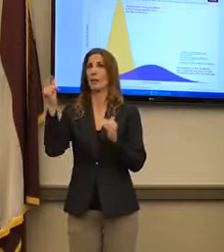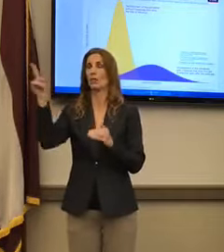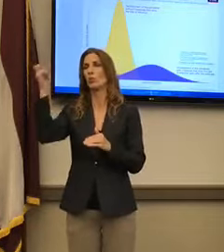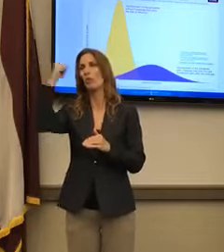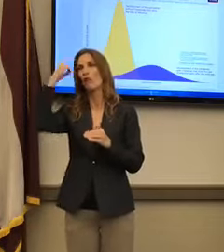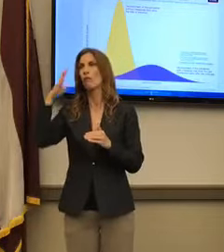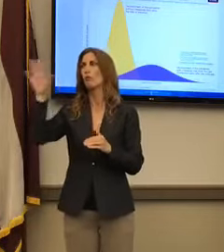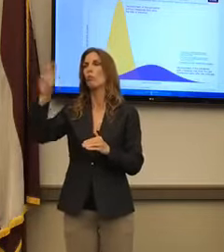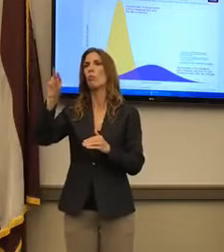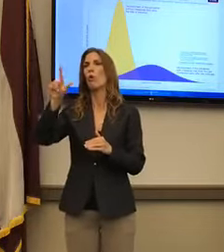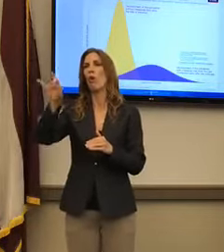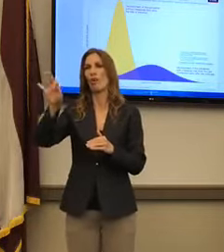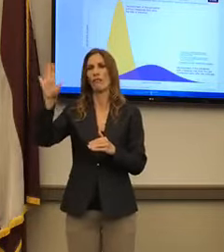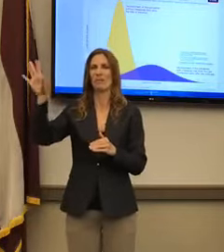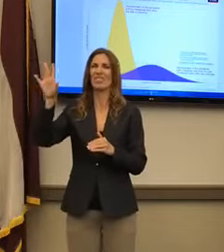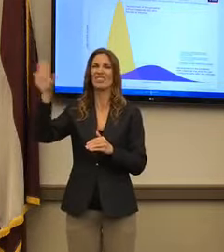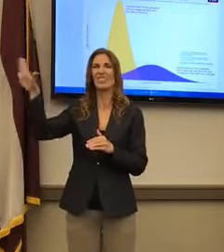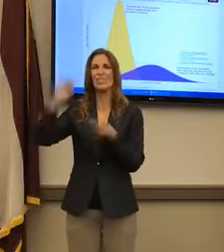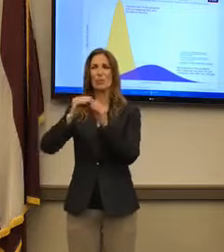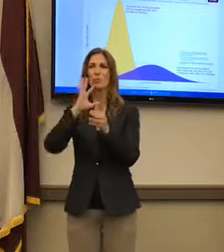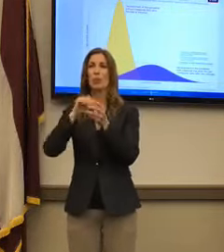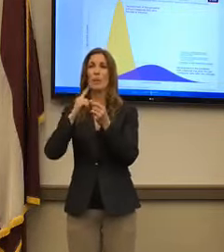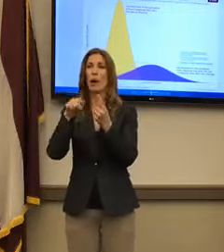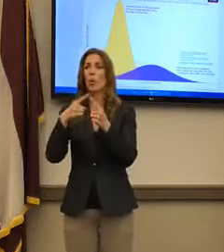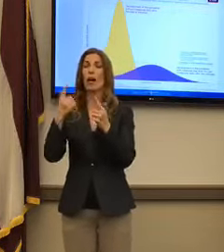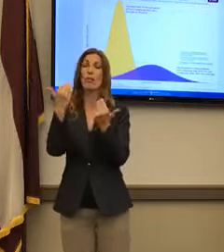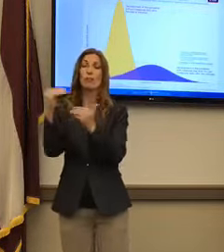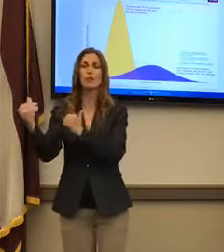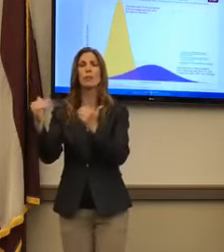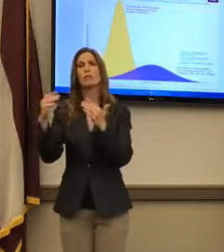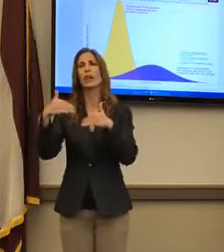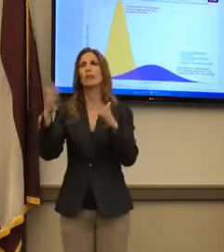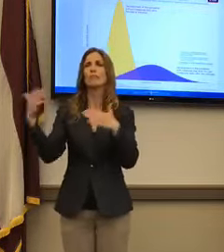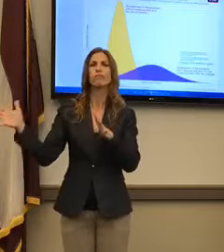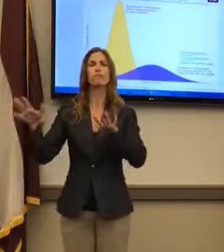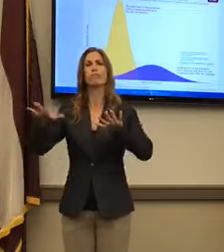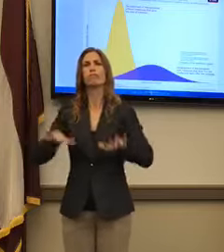numbers for relaxing some of the guidelines currently in place on our